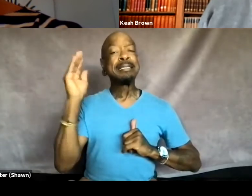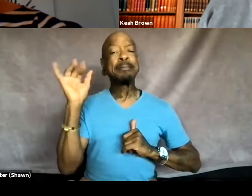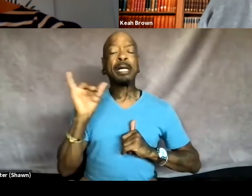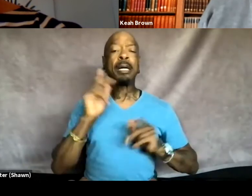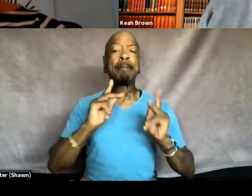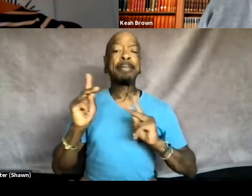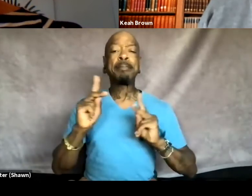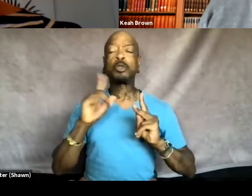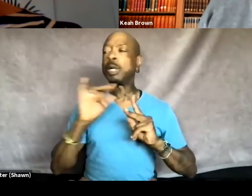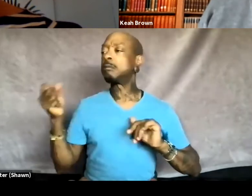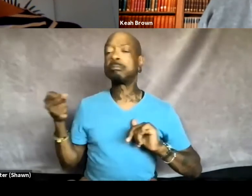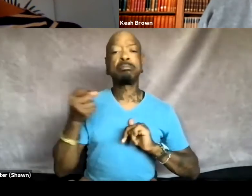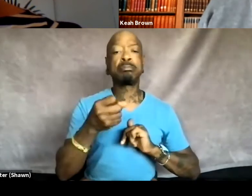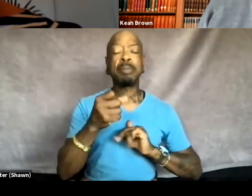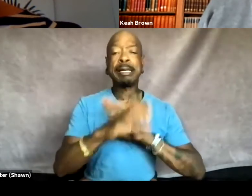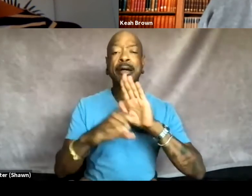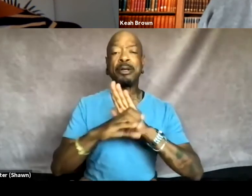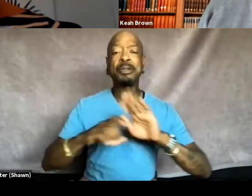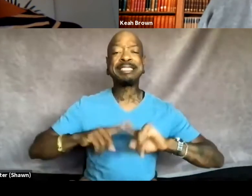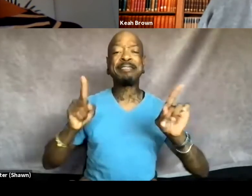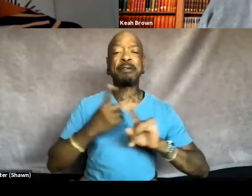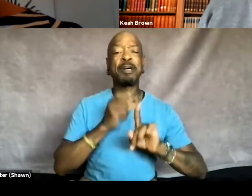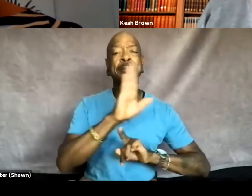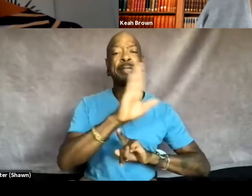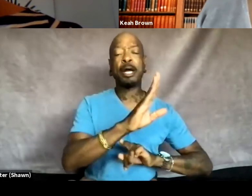characters that are different from their own personal background in some way there's a